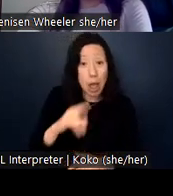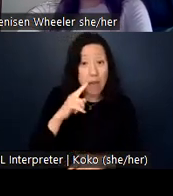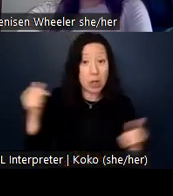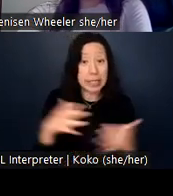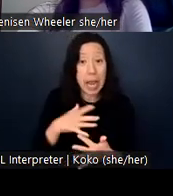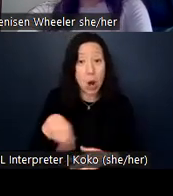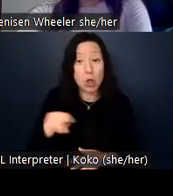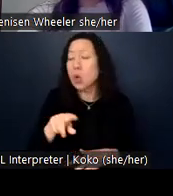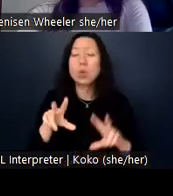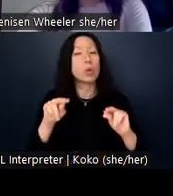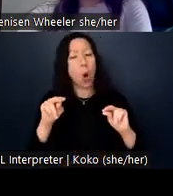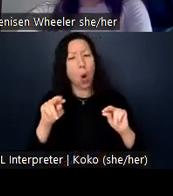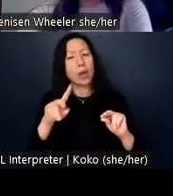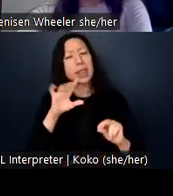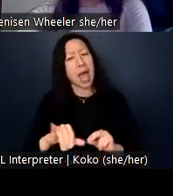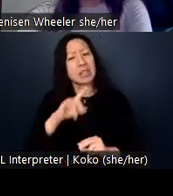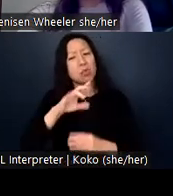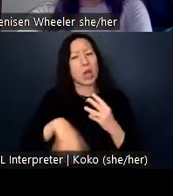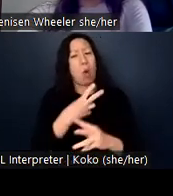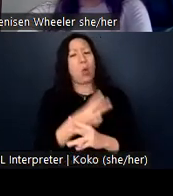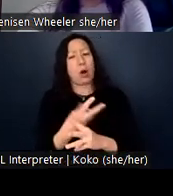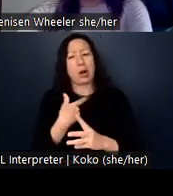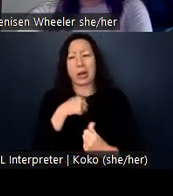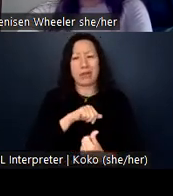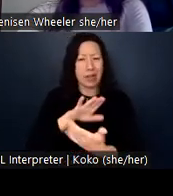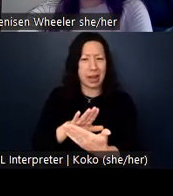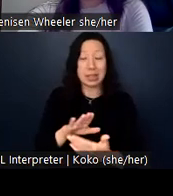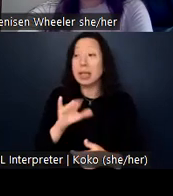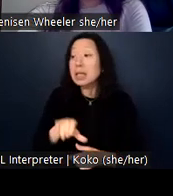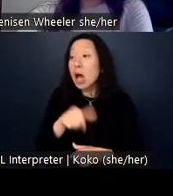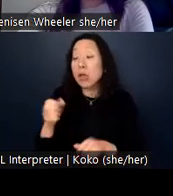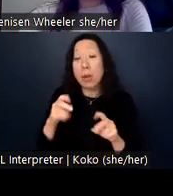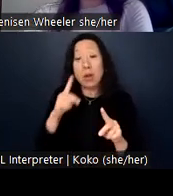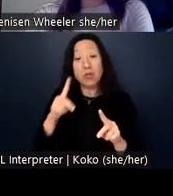faced with and it's another opportunity to support survivors through doing what we can